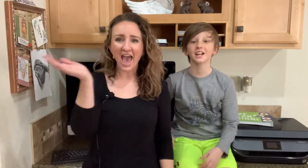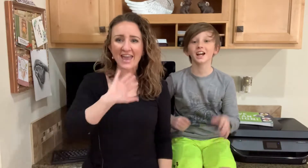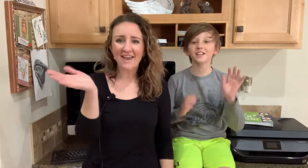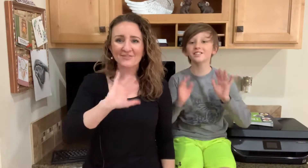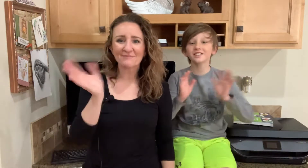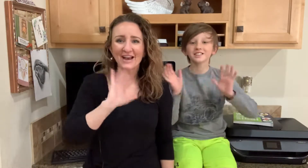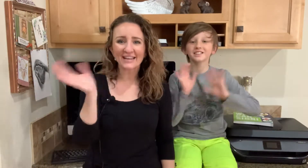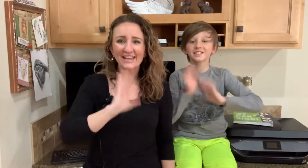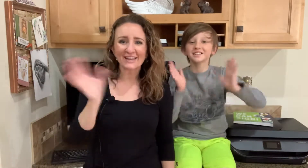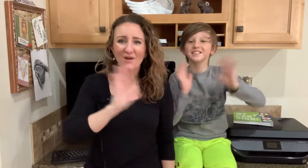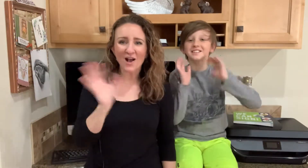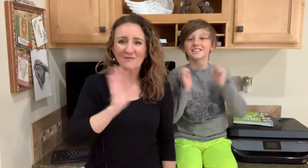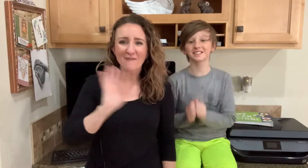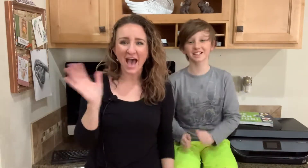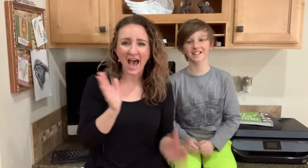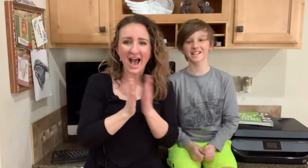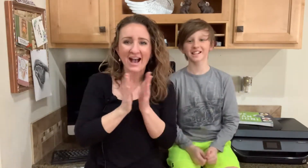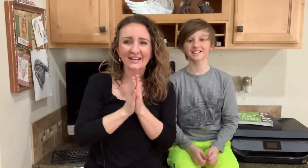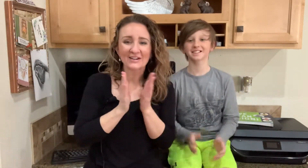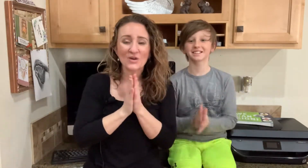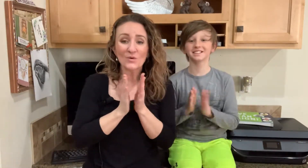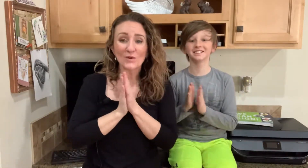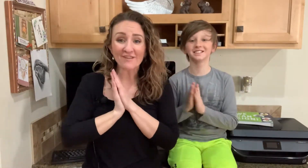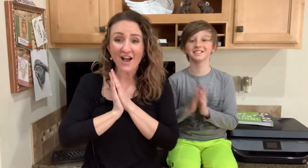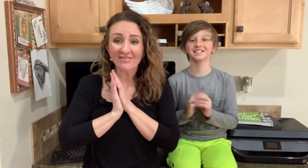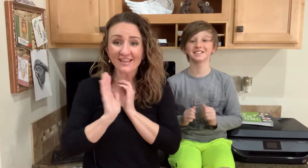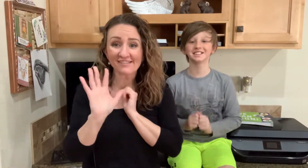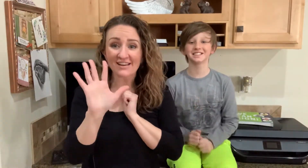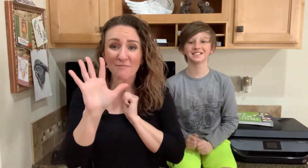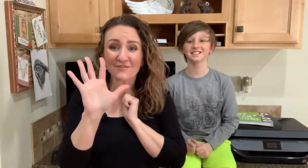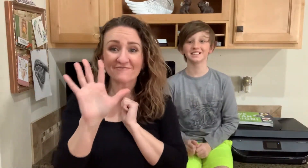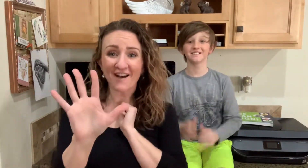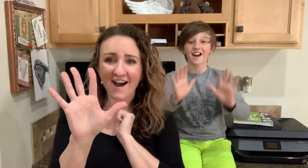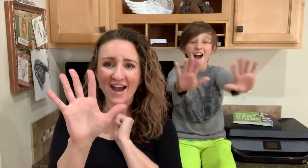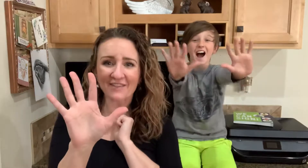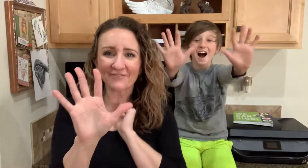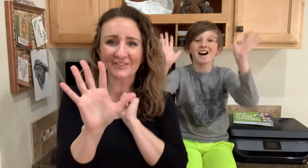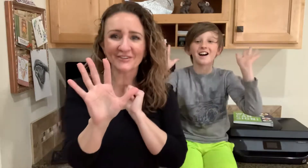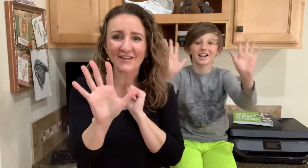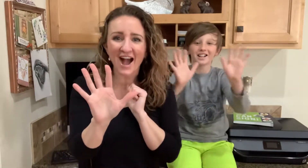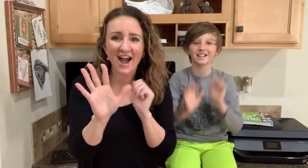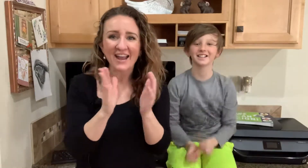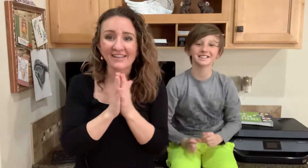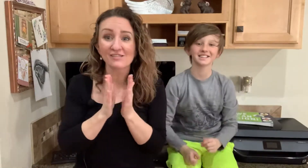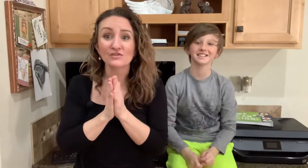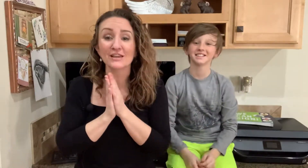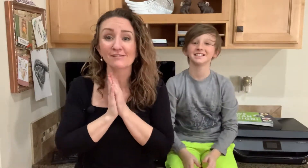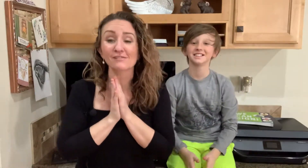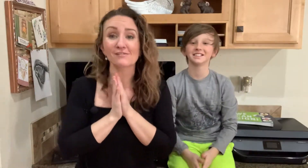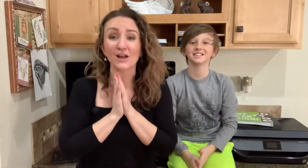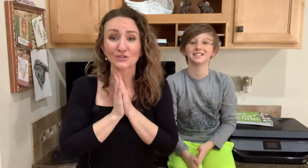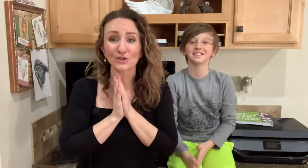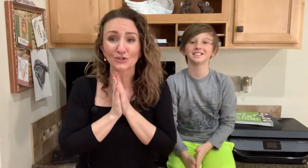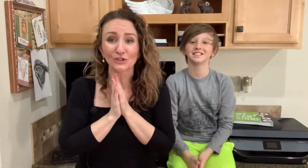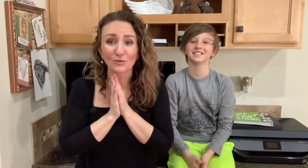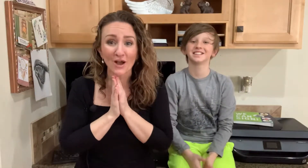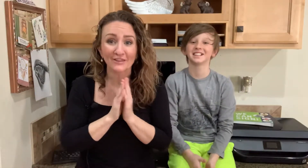Hi, everybody! Welcome back! We've got lesson number five for you guys! This is such a good one!